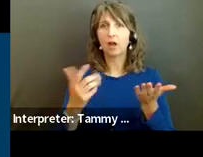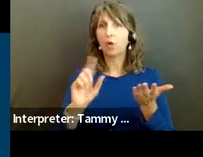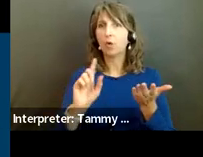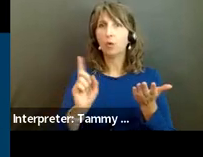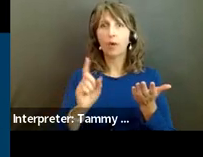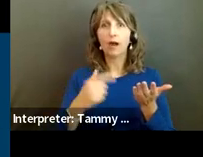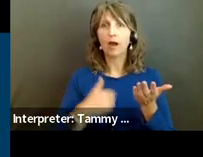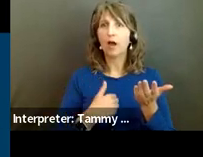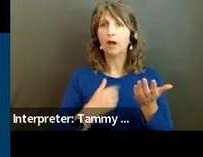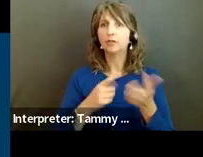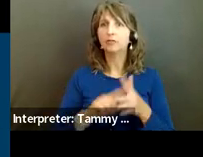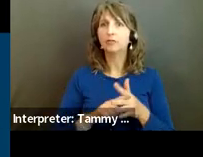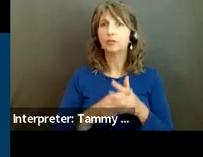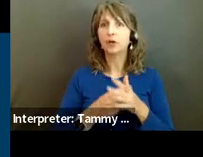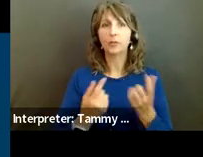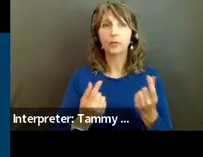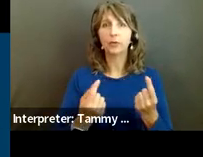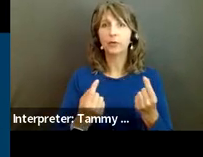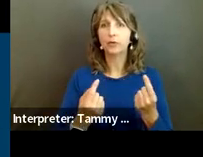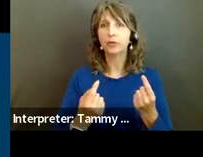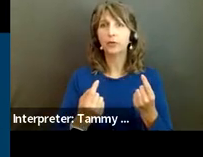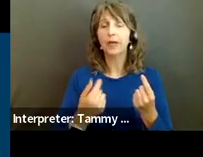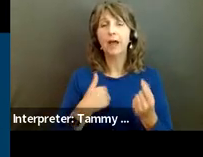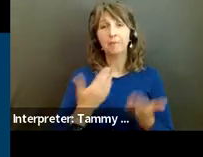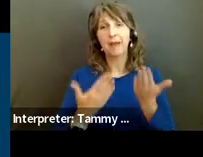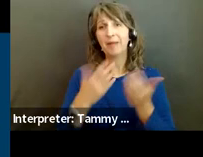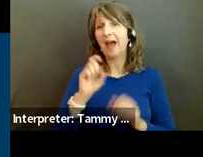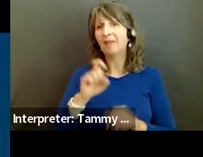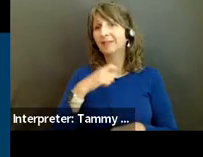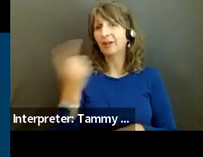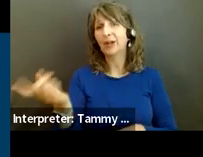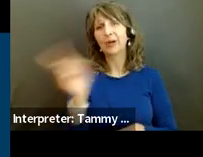I would have had to send her to the emergency room. She would have gotten a very expensive and extensive workup, basically starting from scratch.